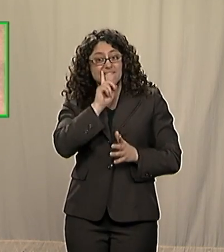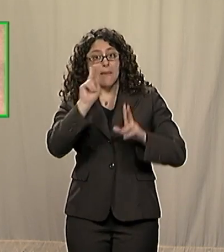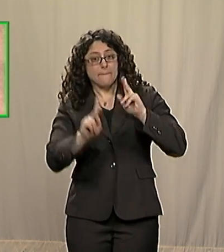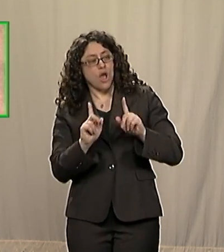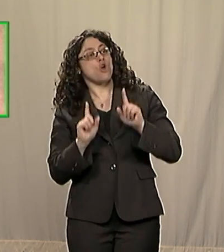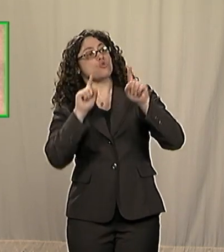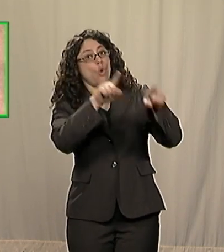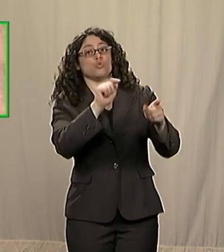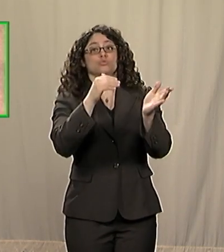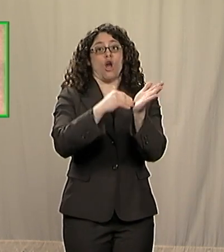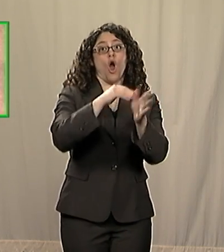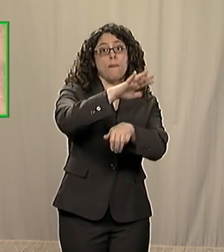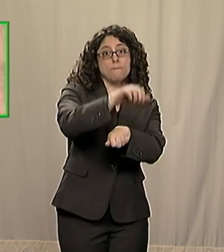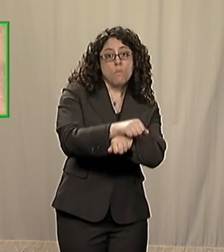with qualified, professional interpreters.